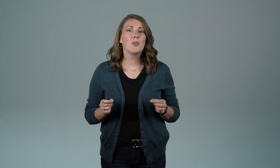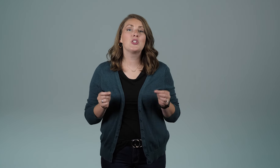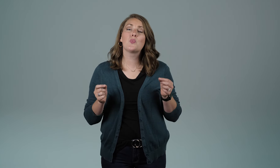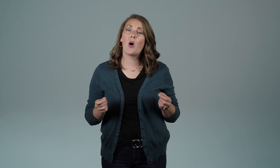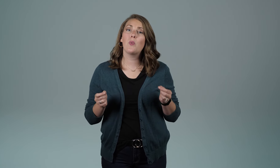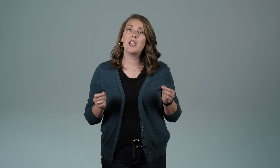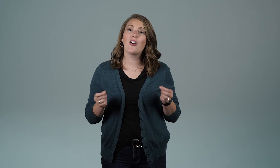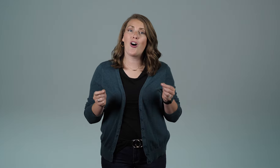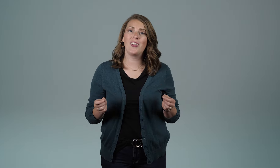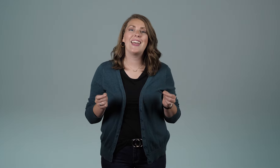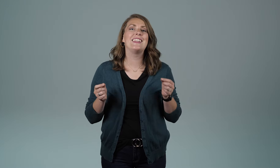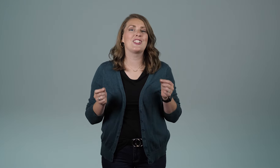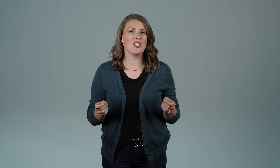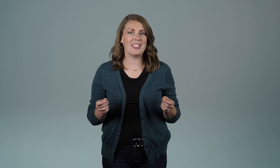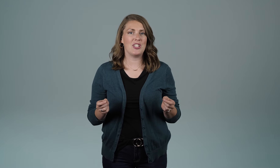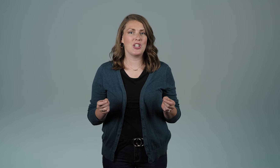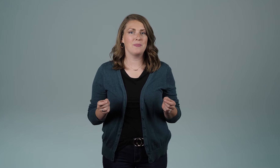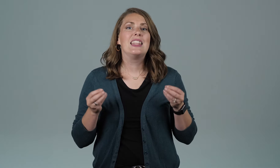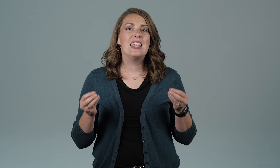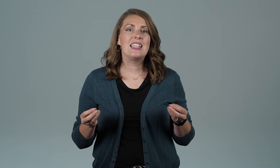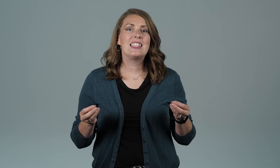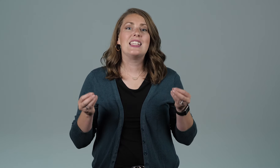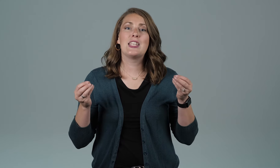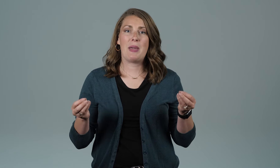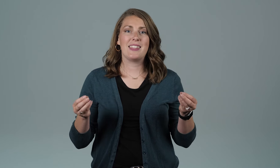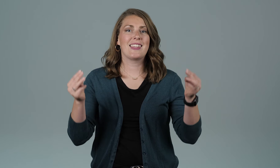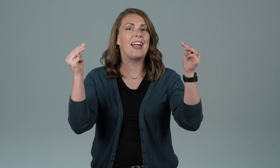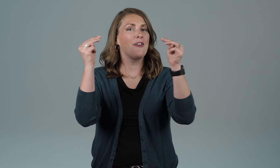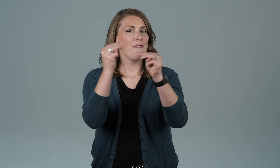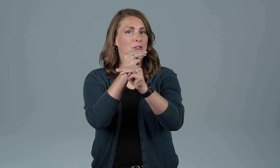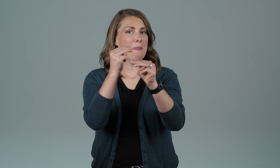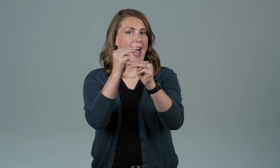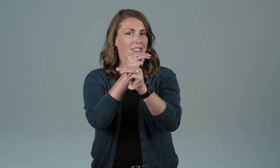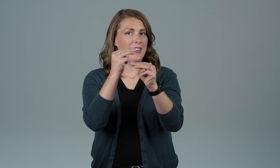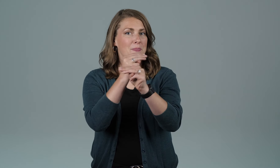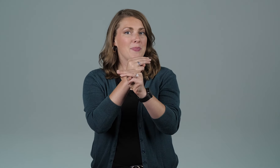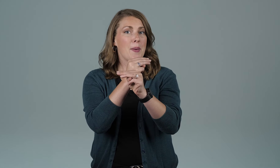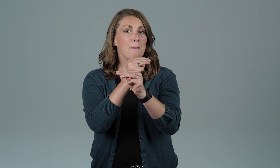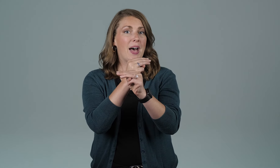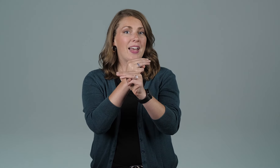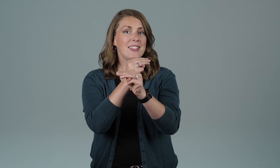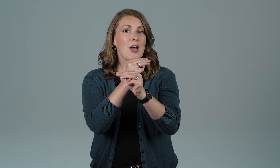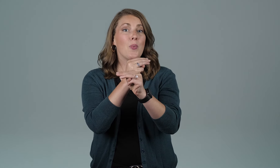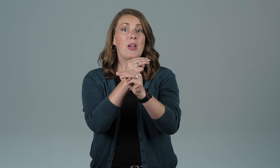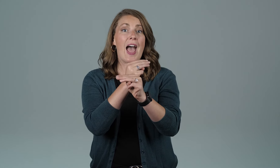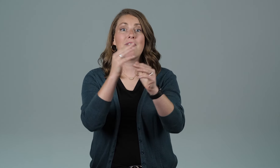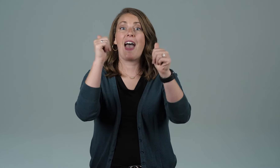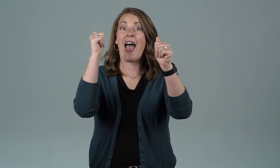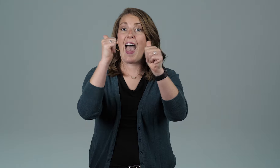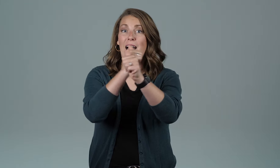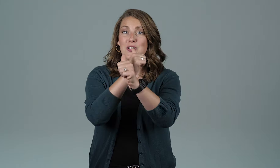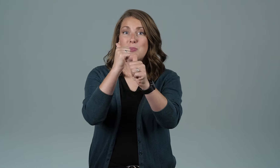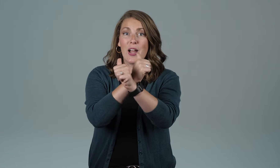which is what we call initialization. This is the base sign for MATH, but we have ALGEBRA,